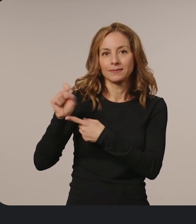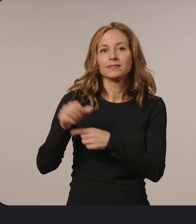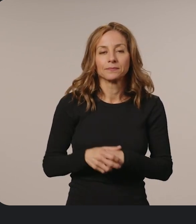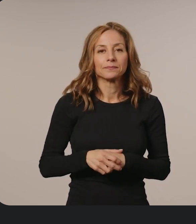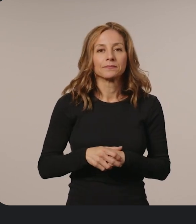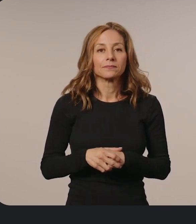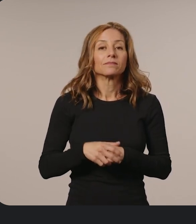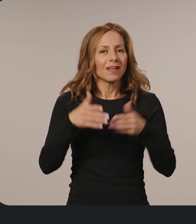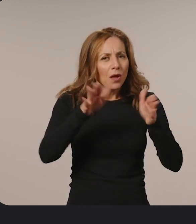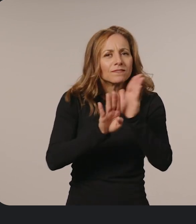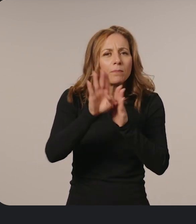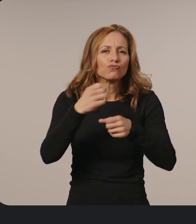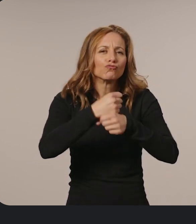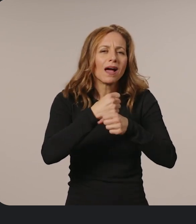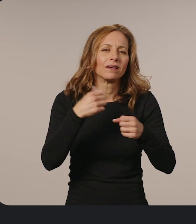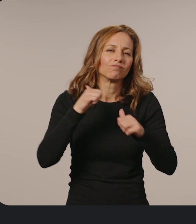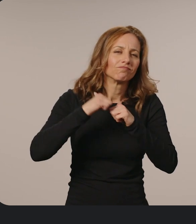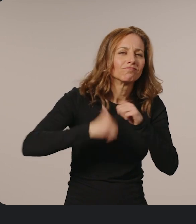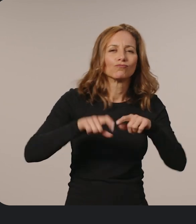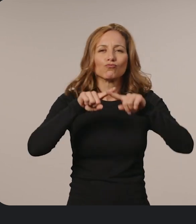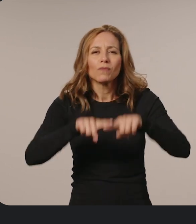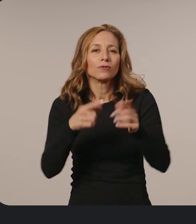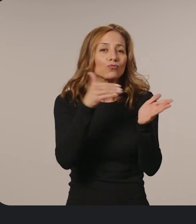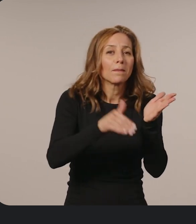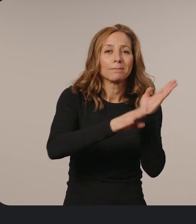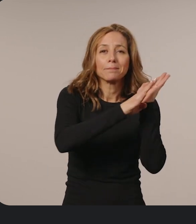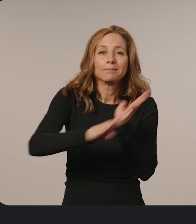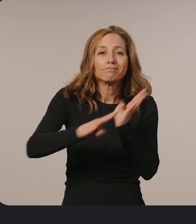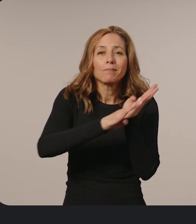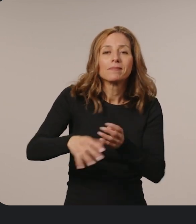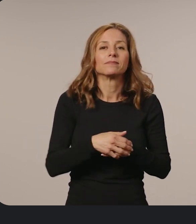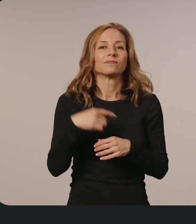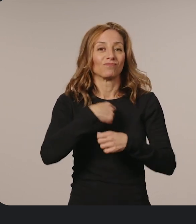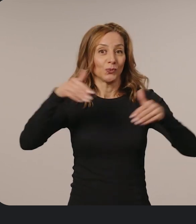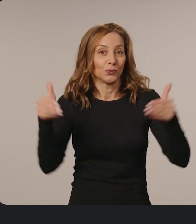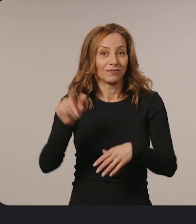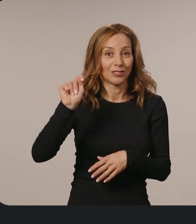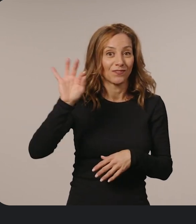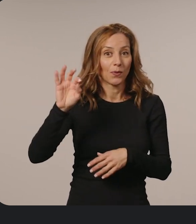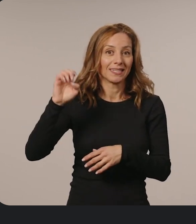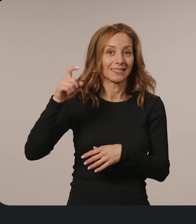To enable developers to create robust, reliable, and repeatable pipelines, we introduce TensorFlow Extended,